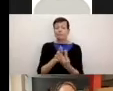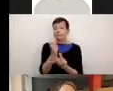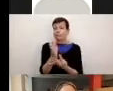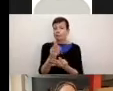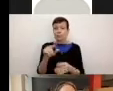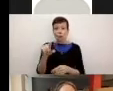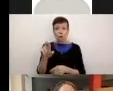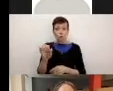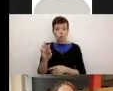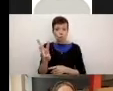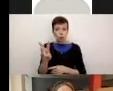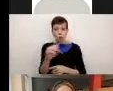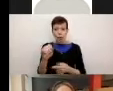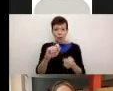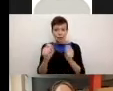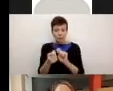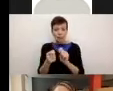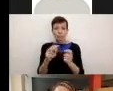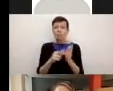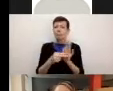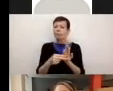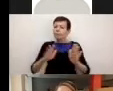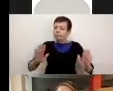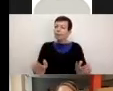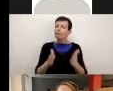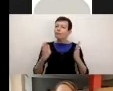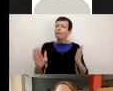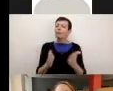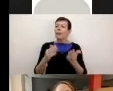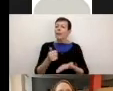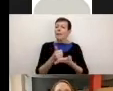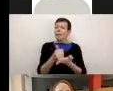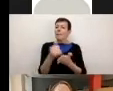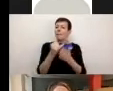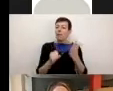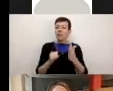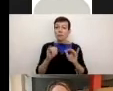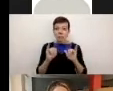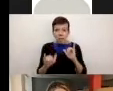the growth and development of artists careers and practices that may not result in a specific